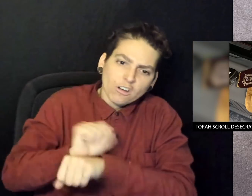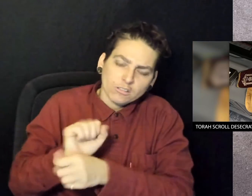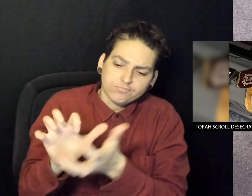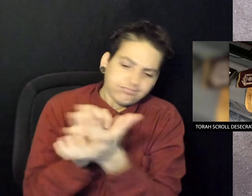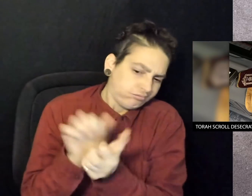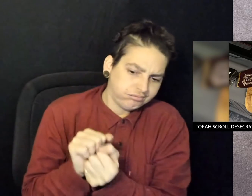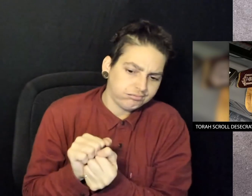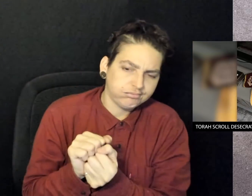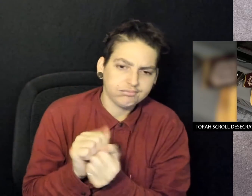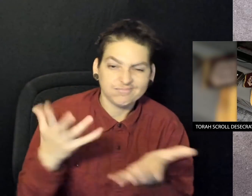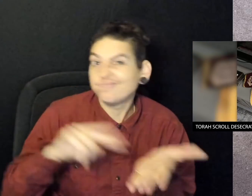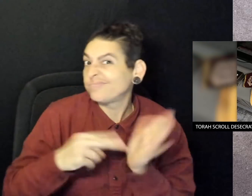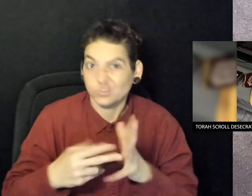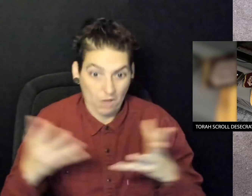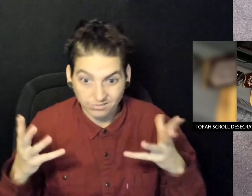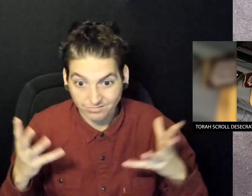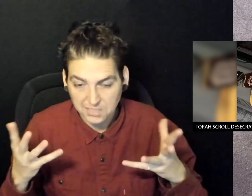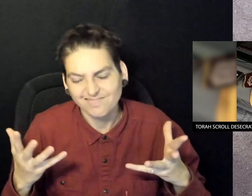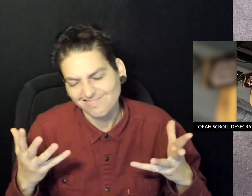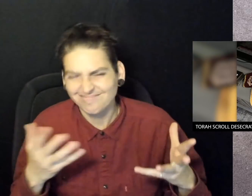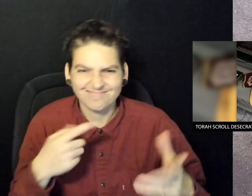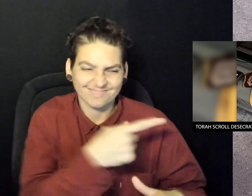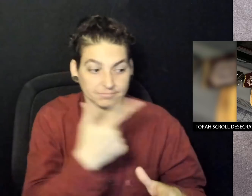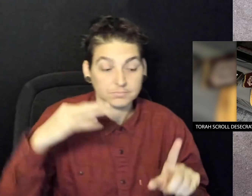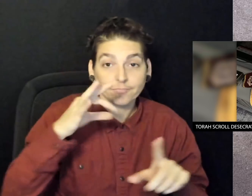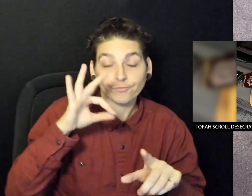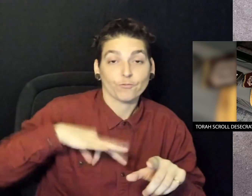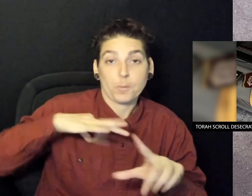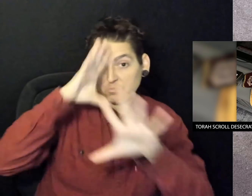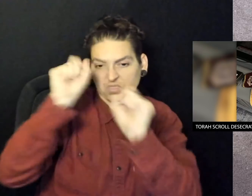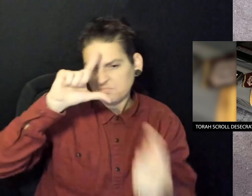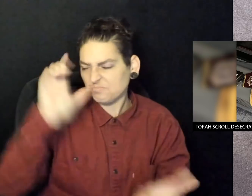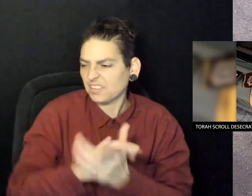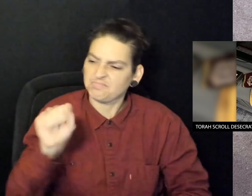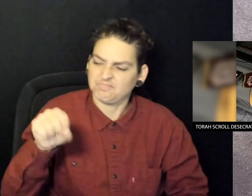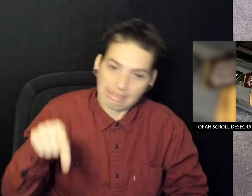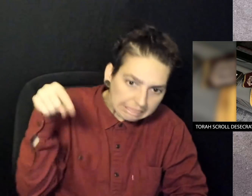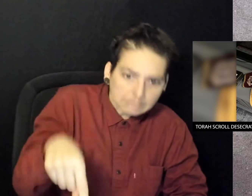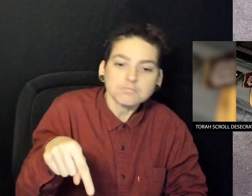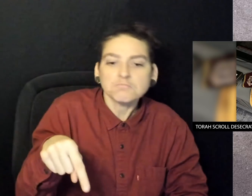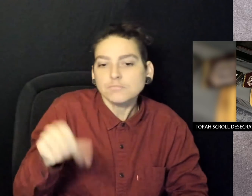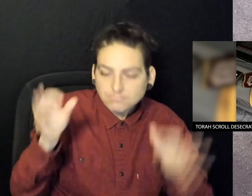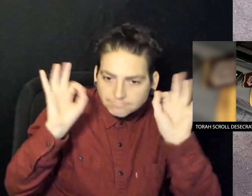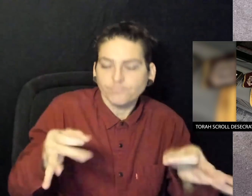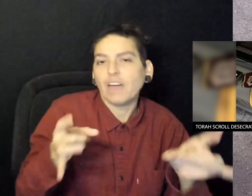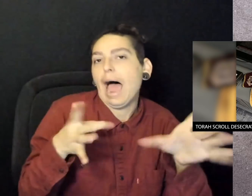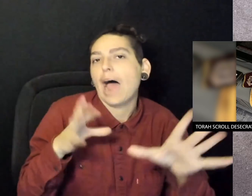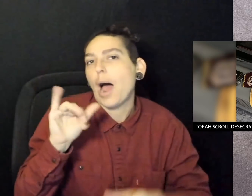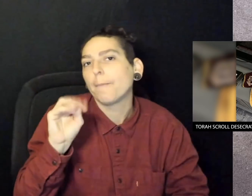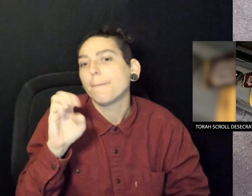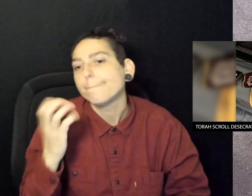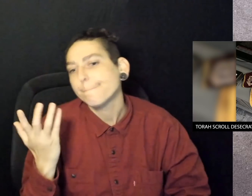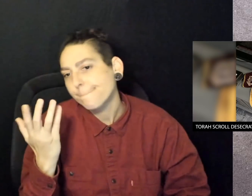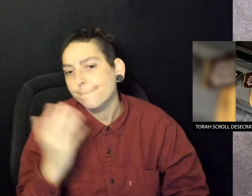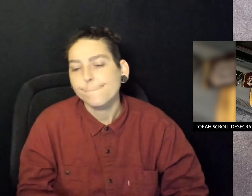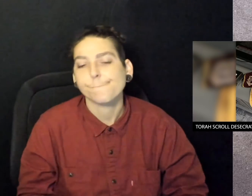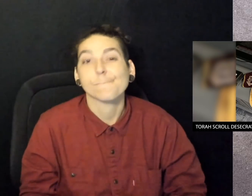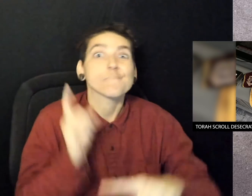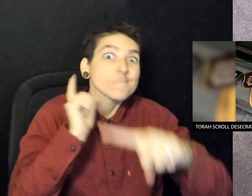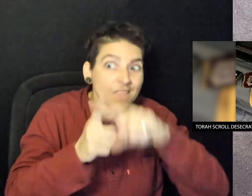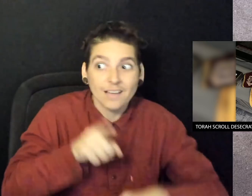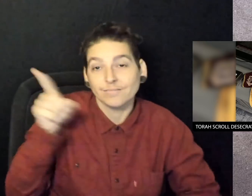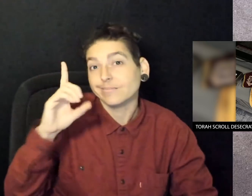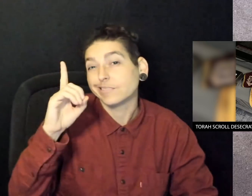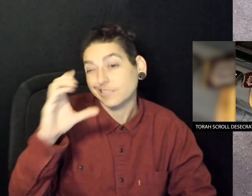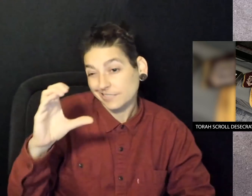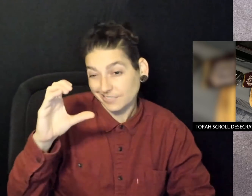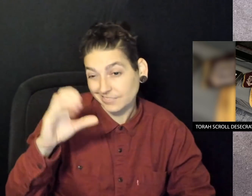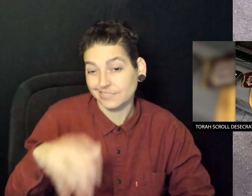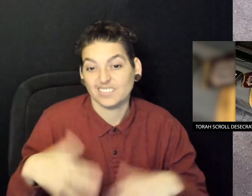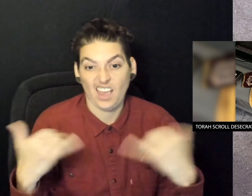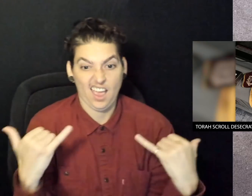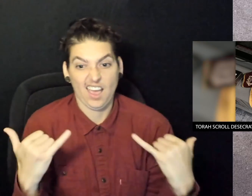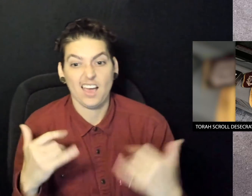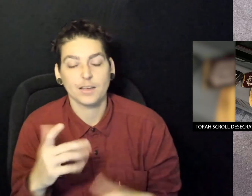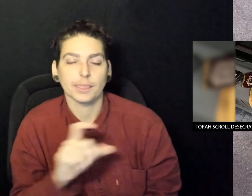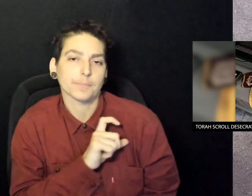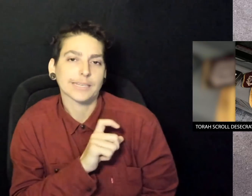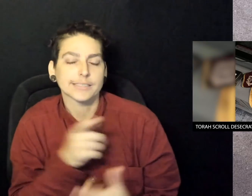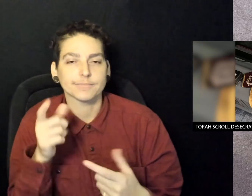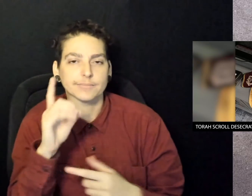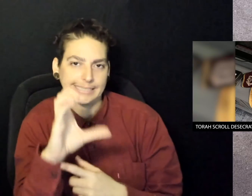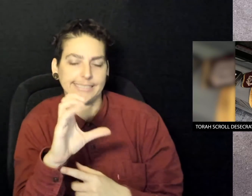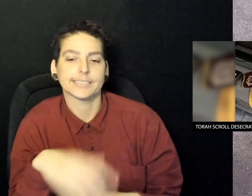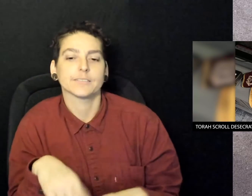was vandalized which is why he believes it was a hate crime